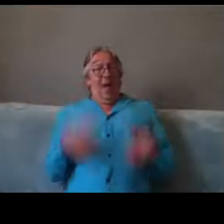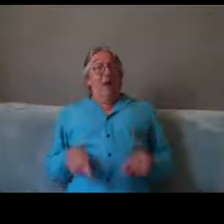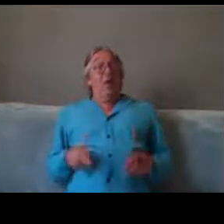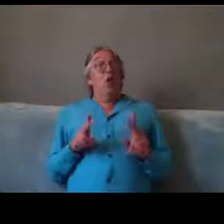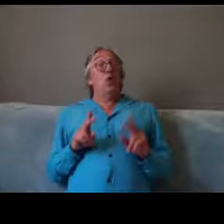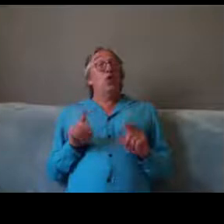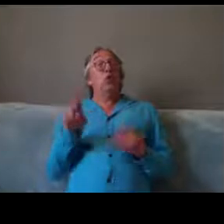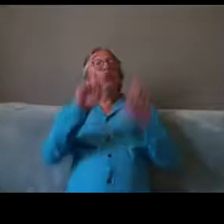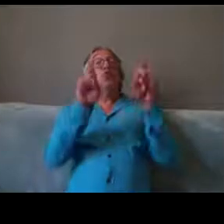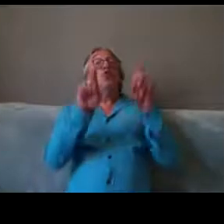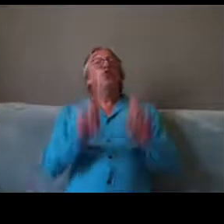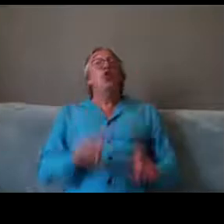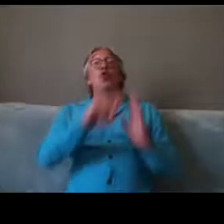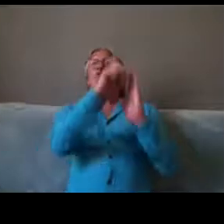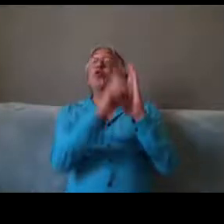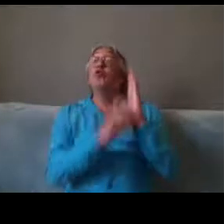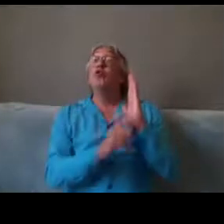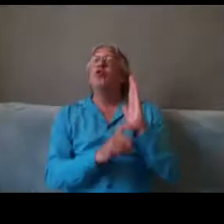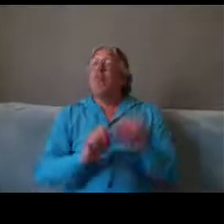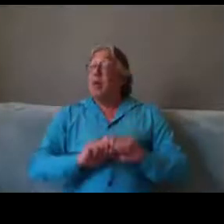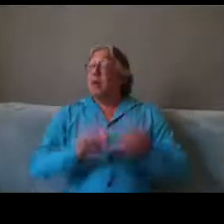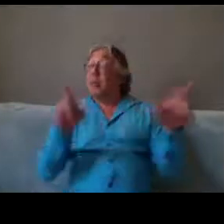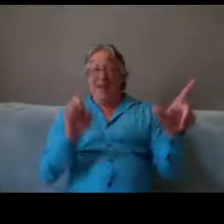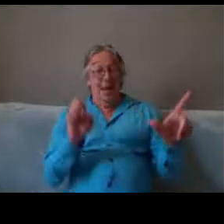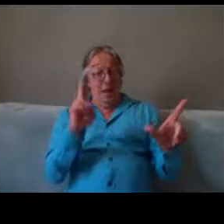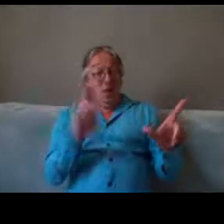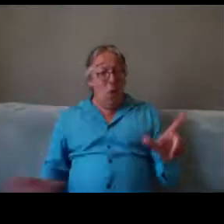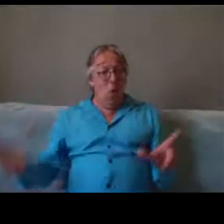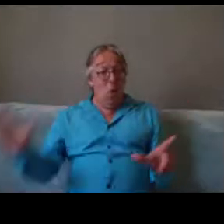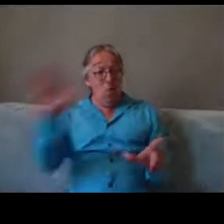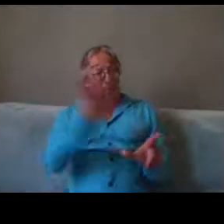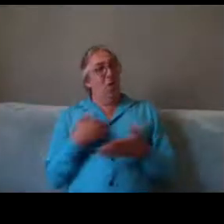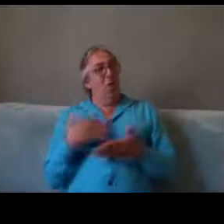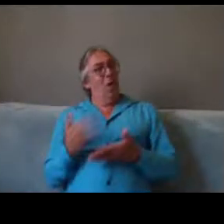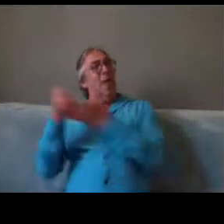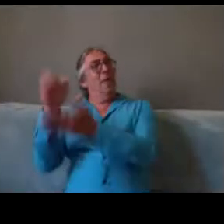I'm happy to see there is an alignment in the way of what needs to be done